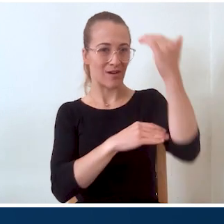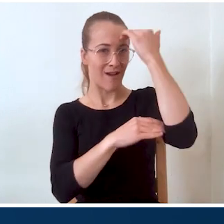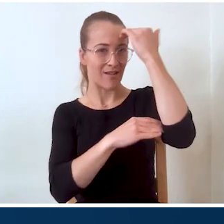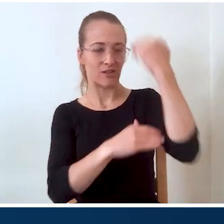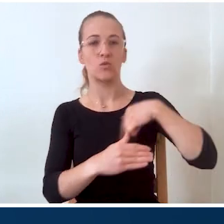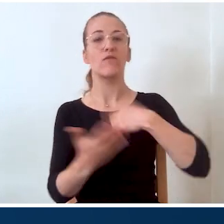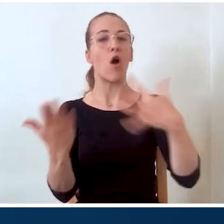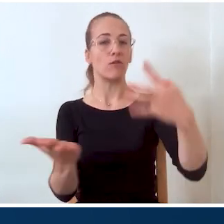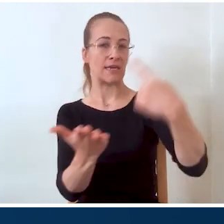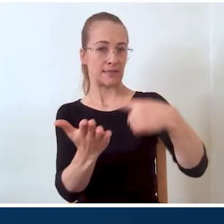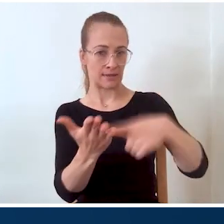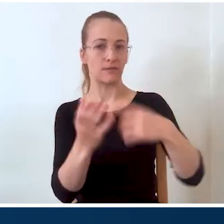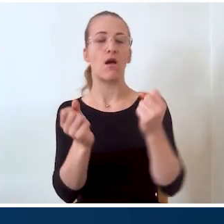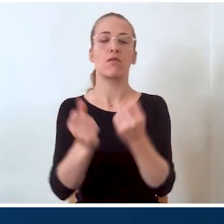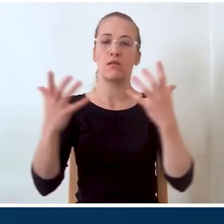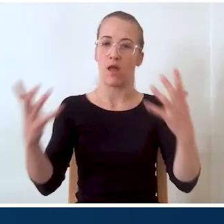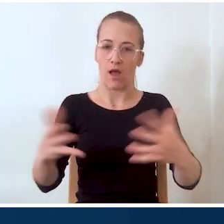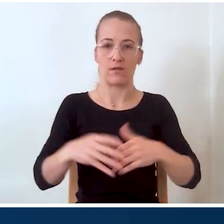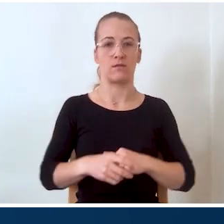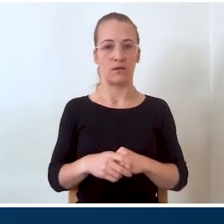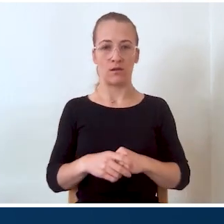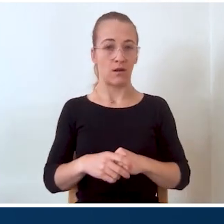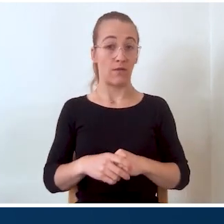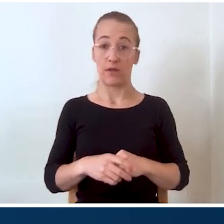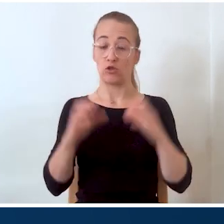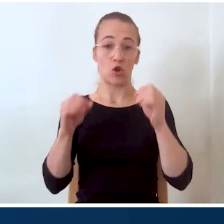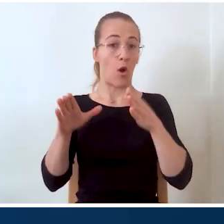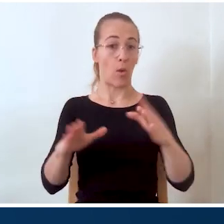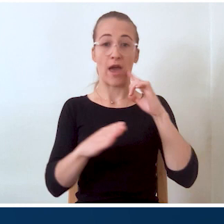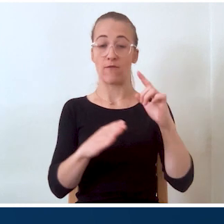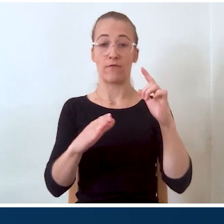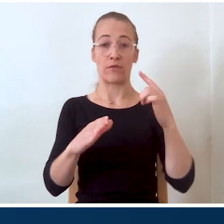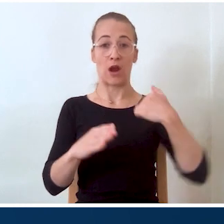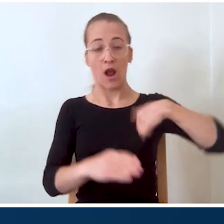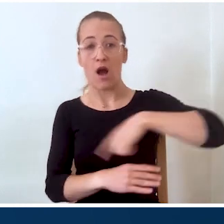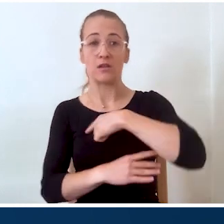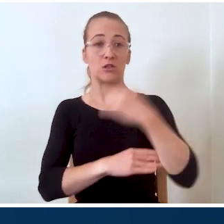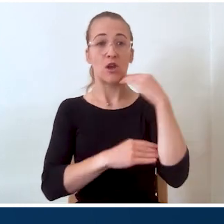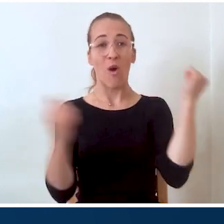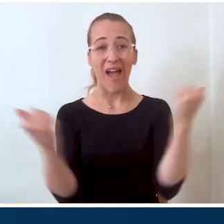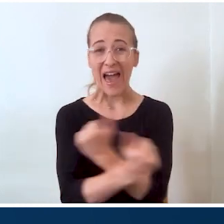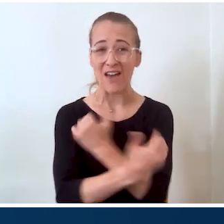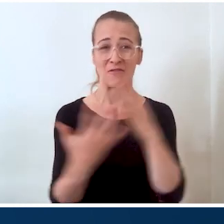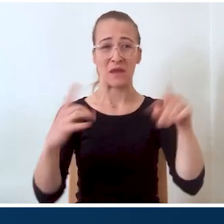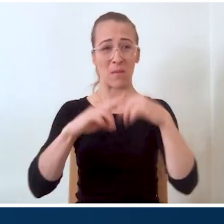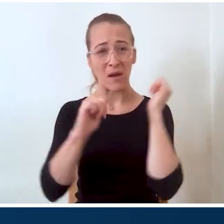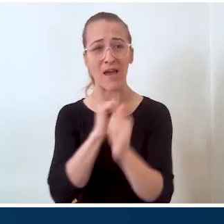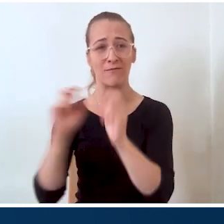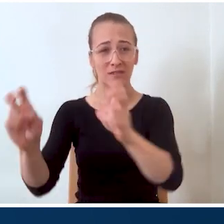We've talked about this a lot, right? Where there's no way for all of us to know everything about every topic, and when we start